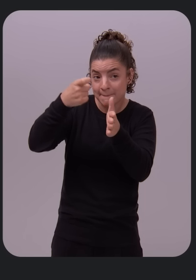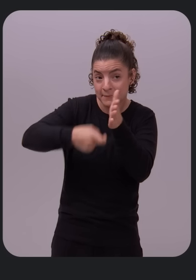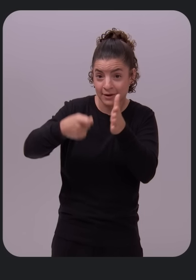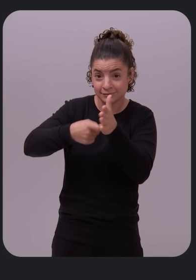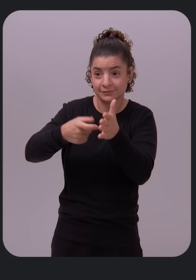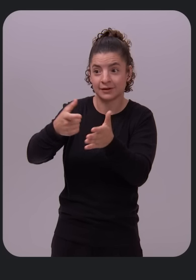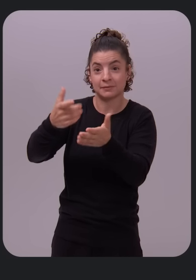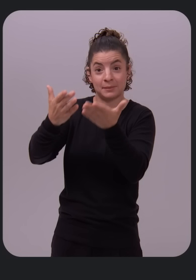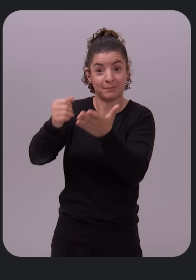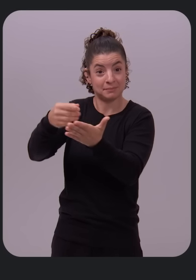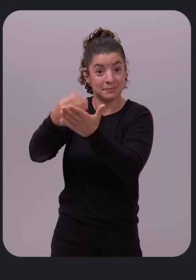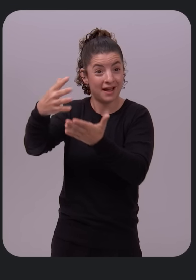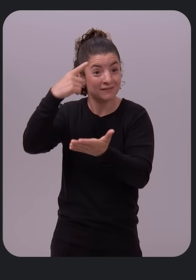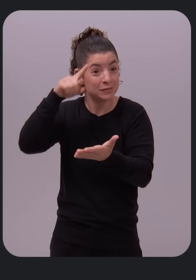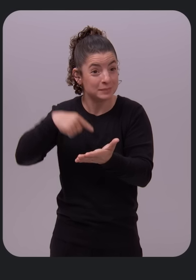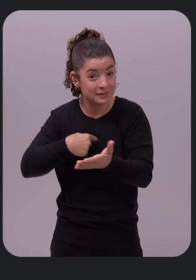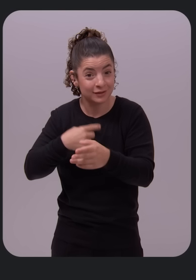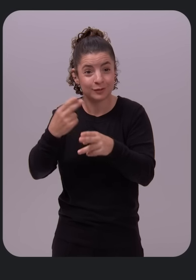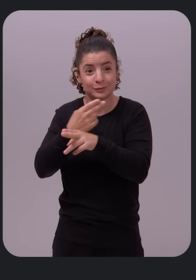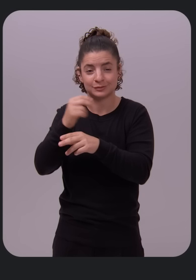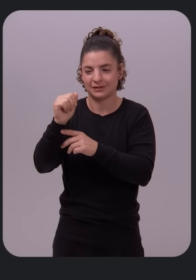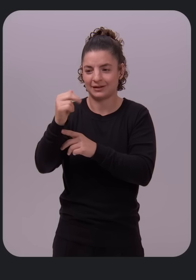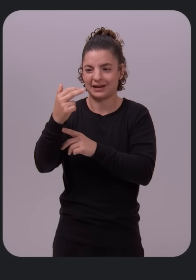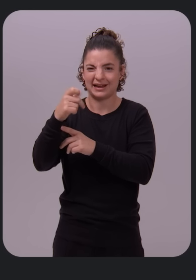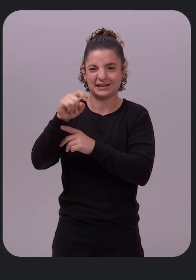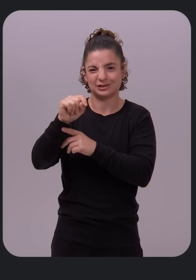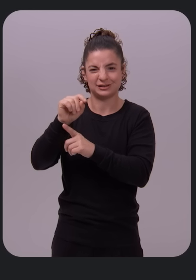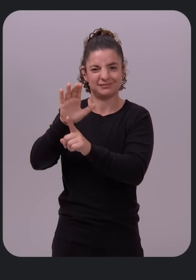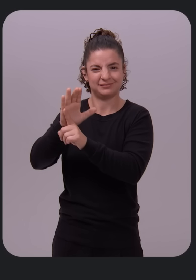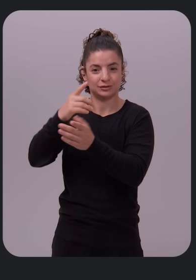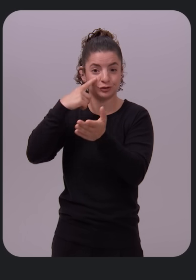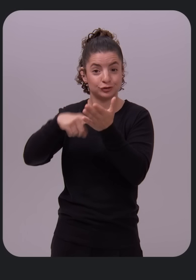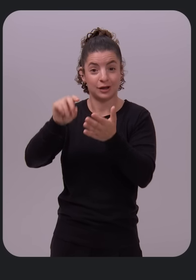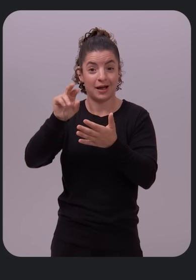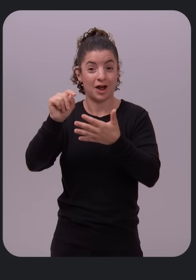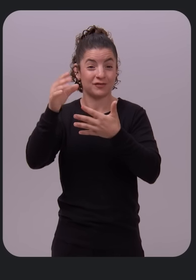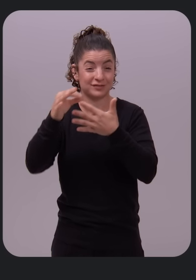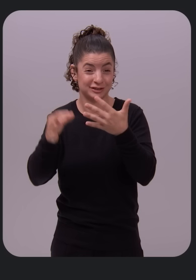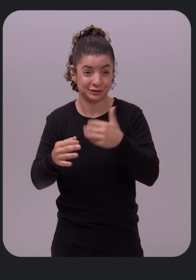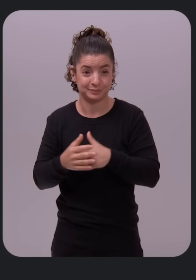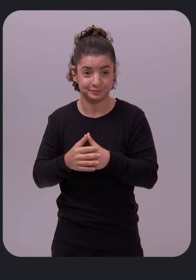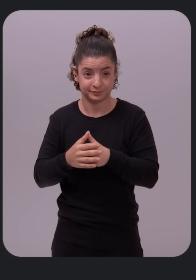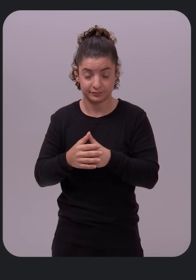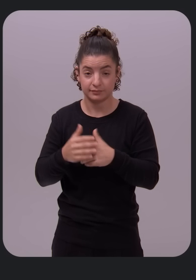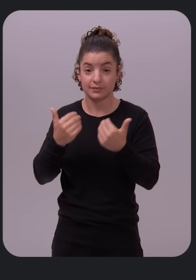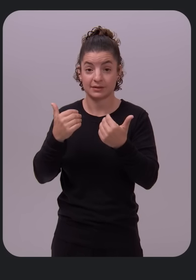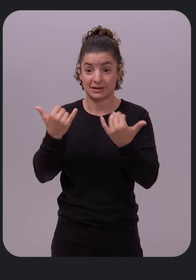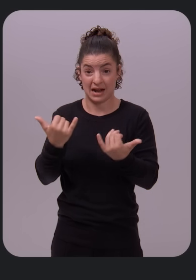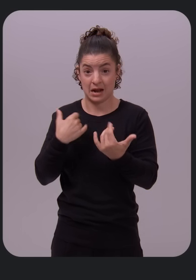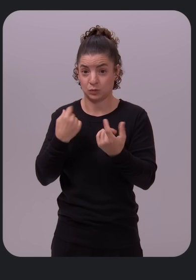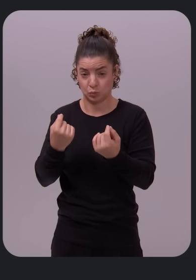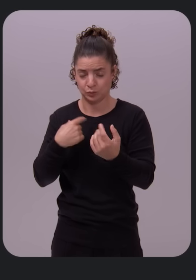and buy it for me with our new agentic checkout feature. So let me get back here, to the dress.